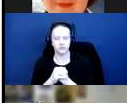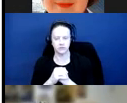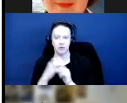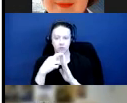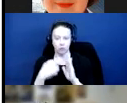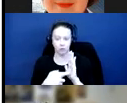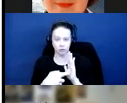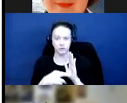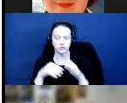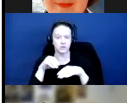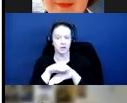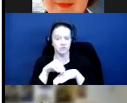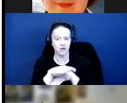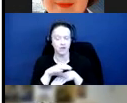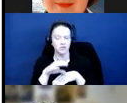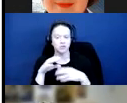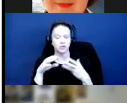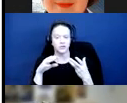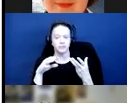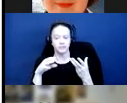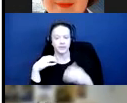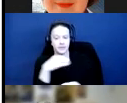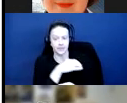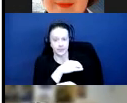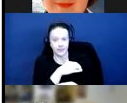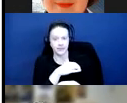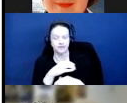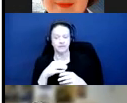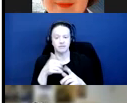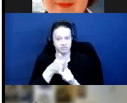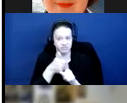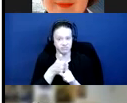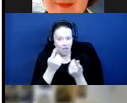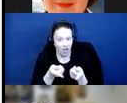advisory committees that are happening now.